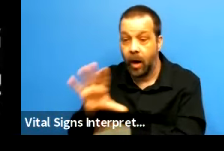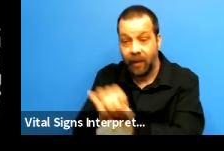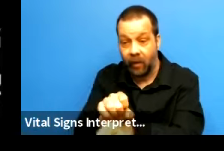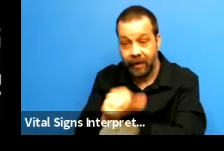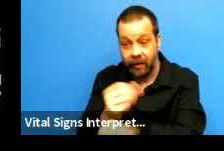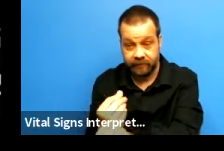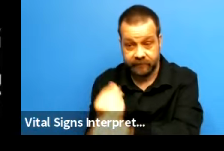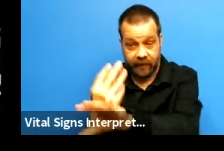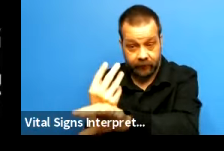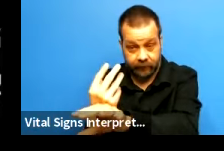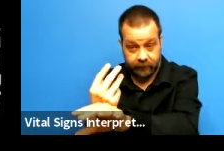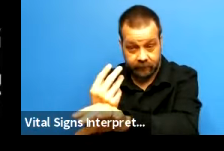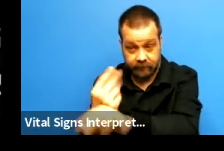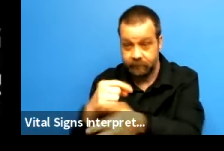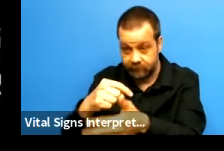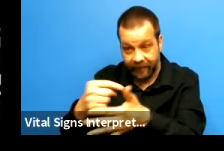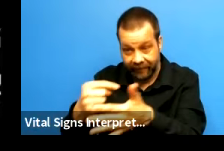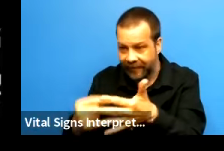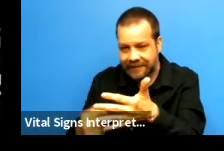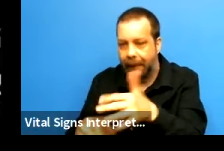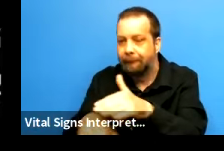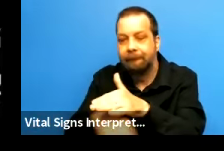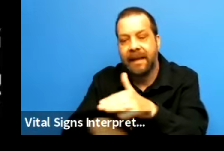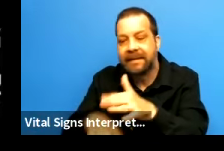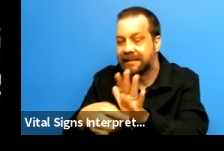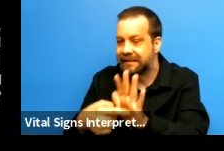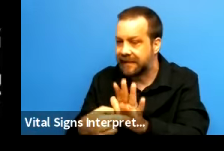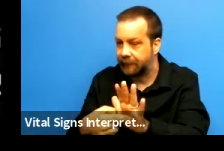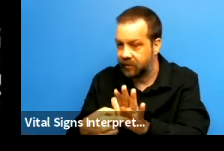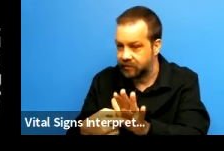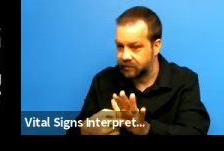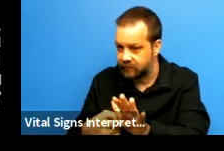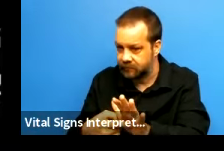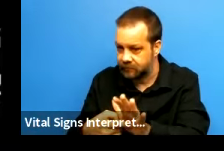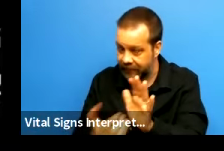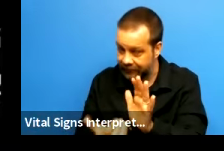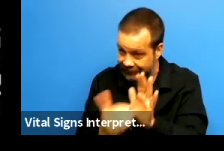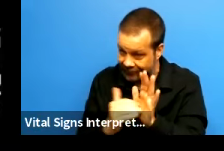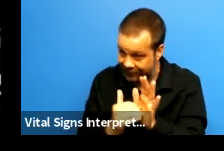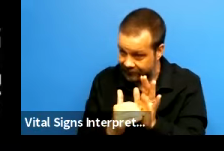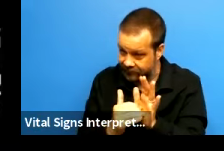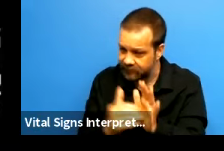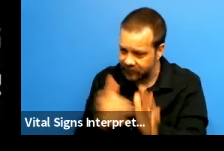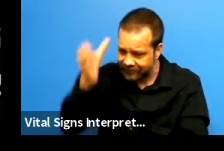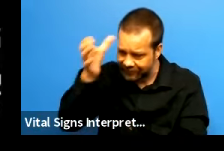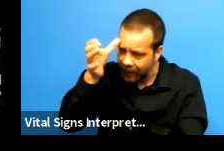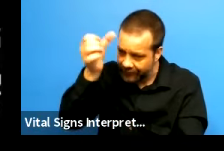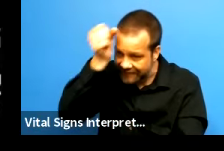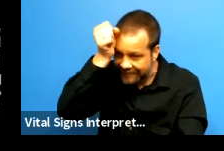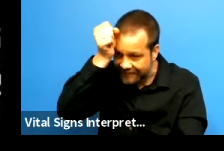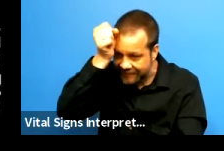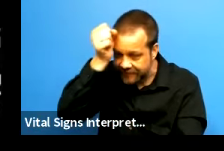These are basic common-sense examples.